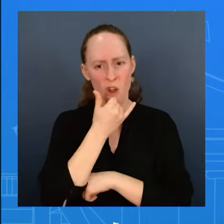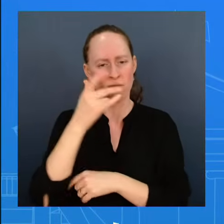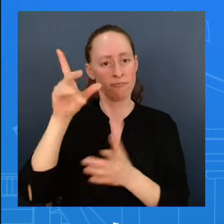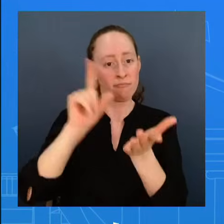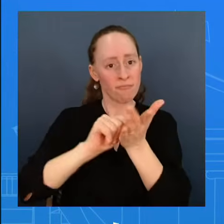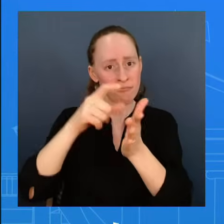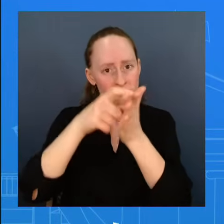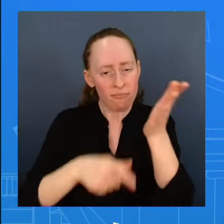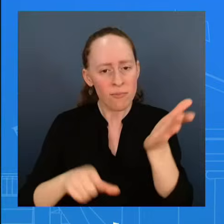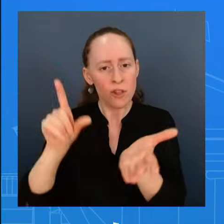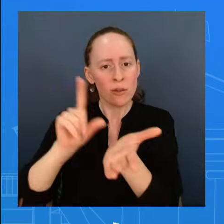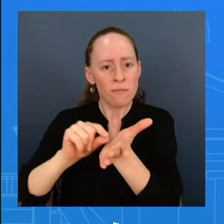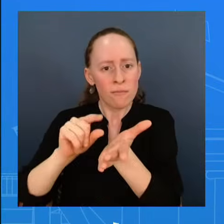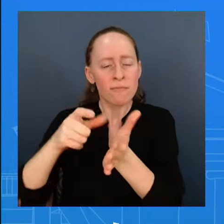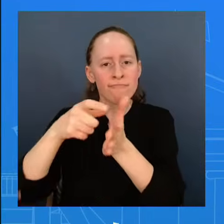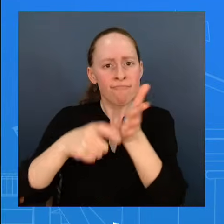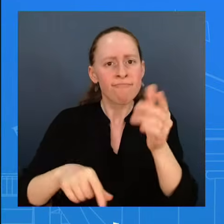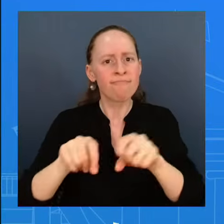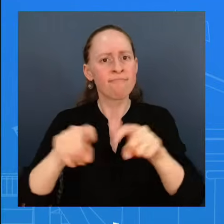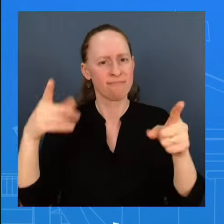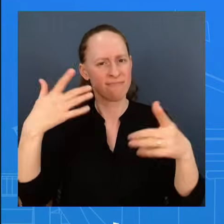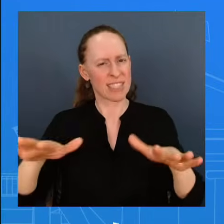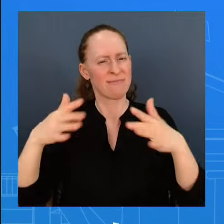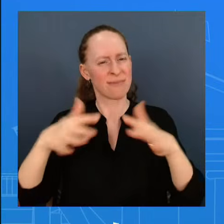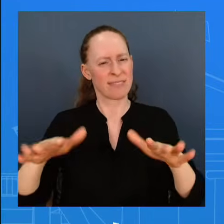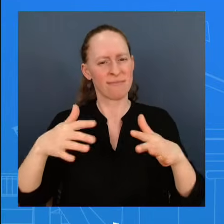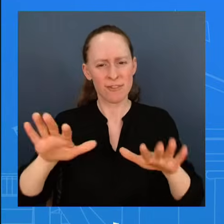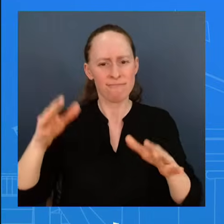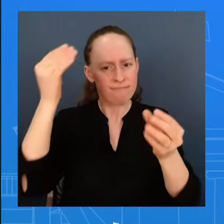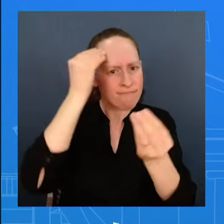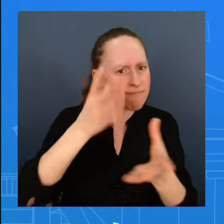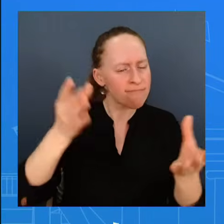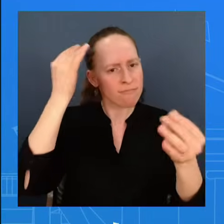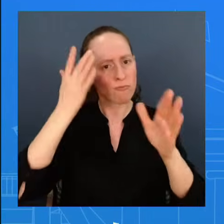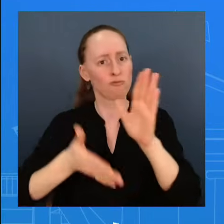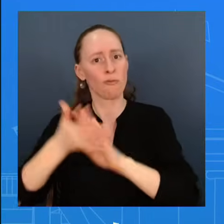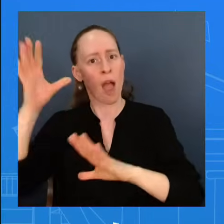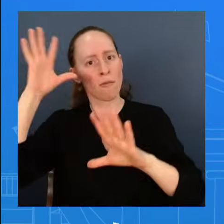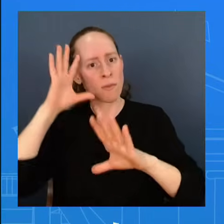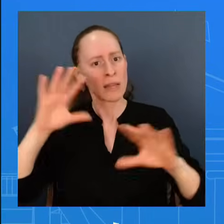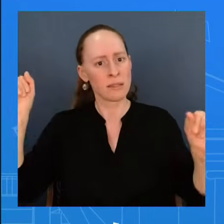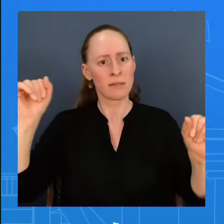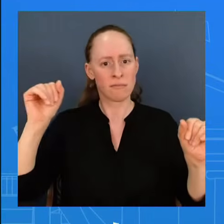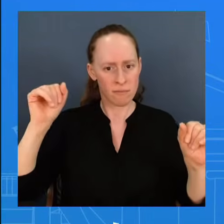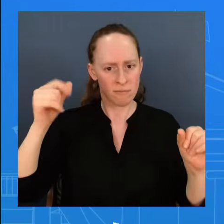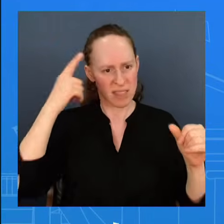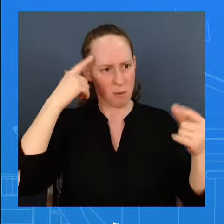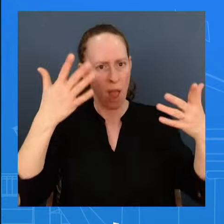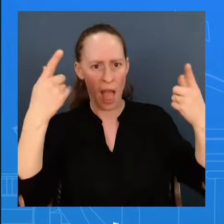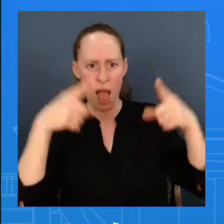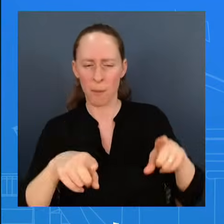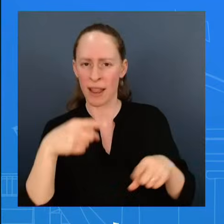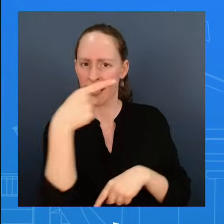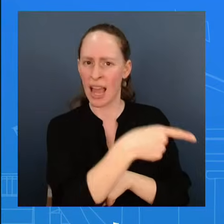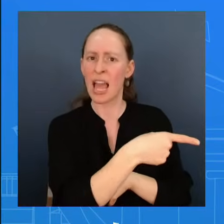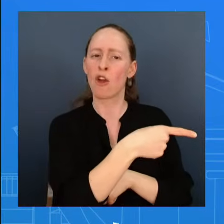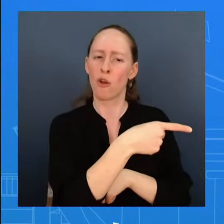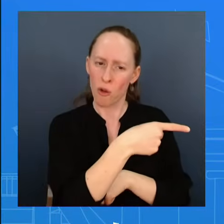He decided to run because of what he saw in Charlottesville. And that was just vile, nasty rhetoric.